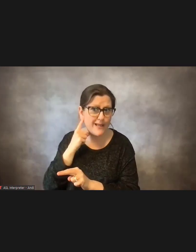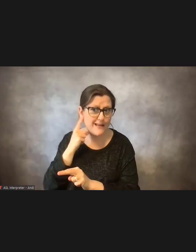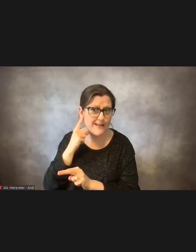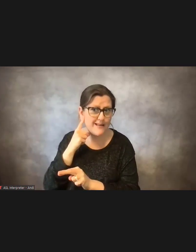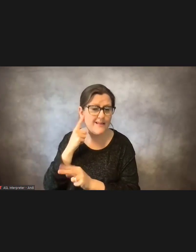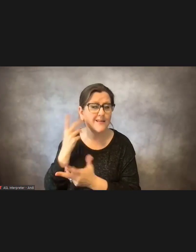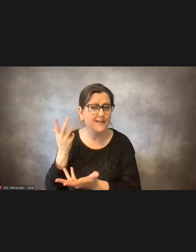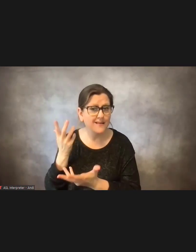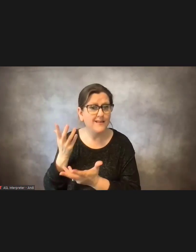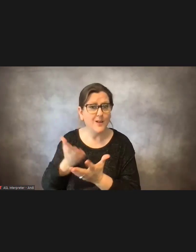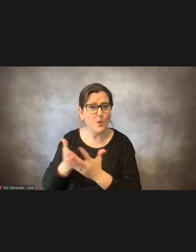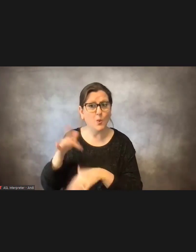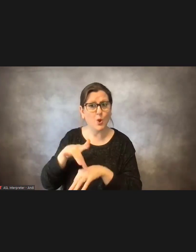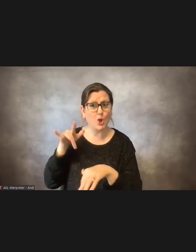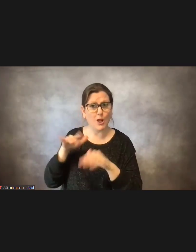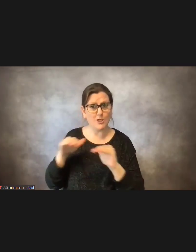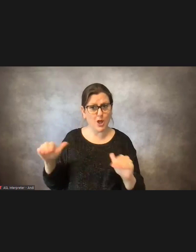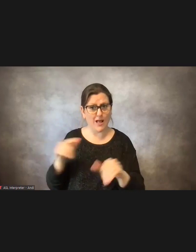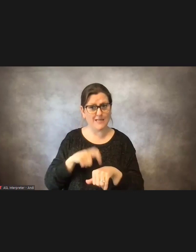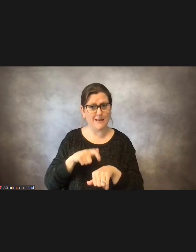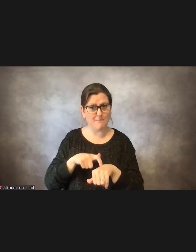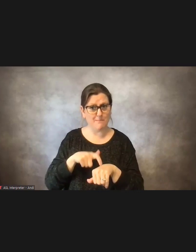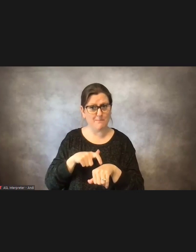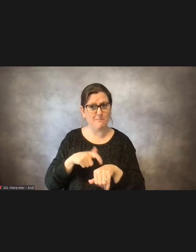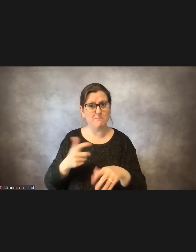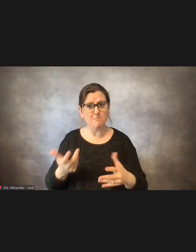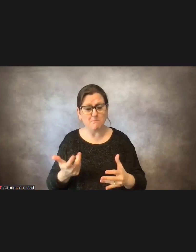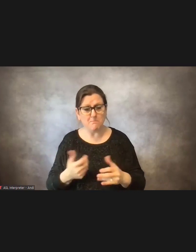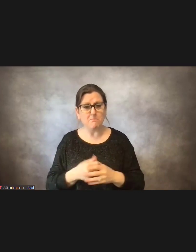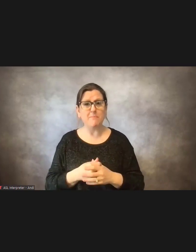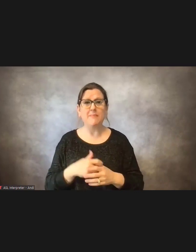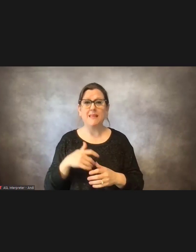throughout this early childhood period.